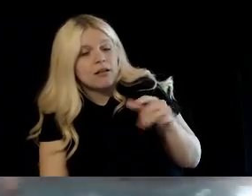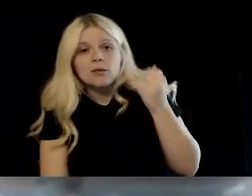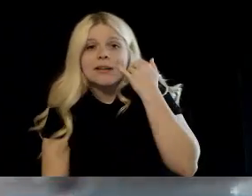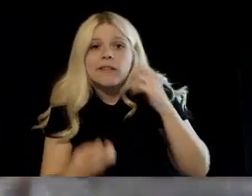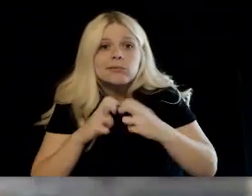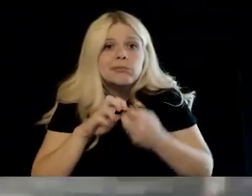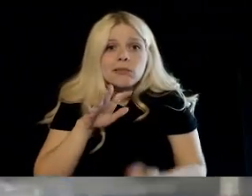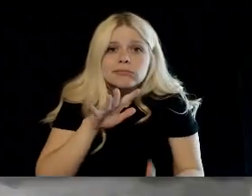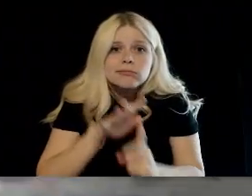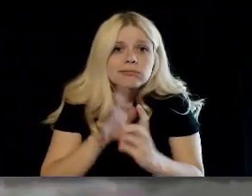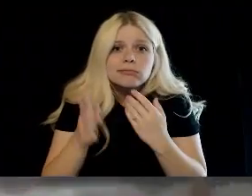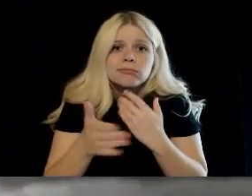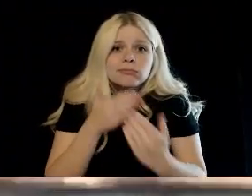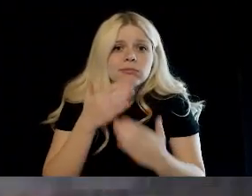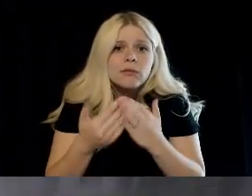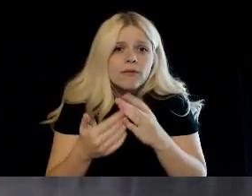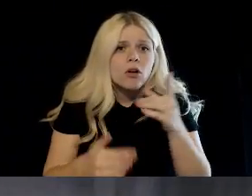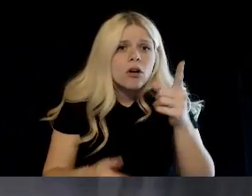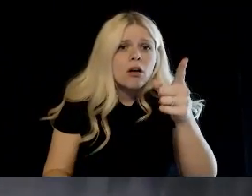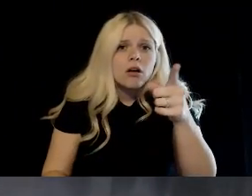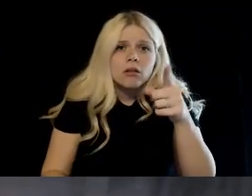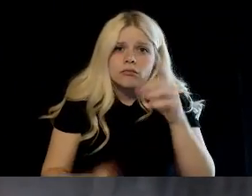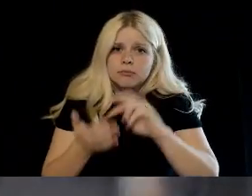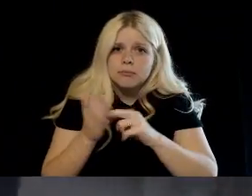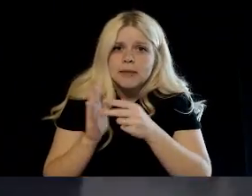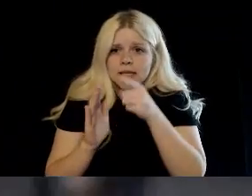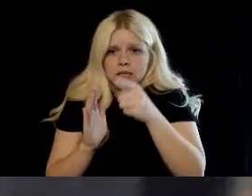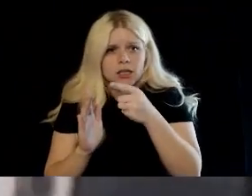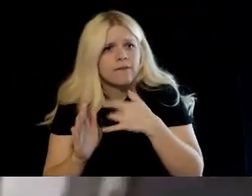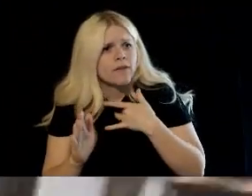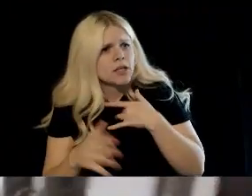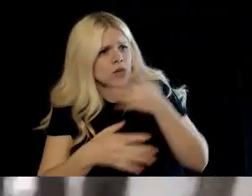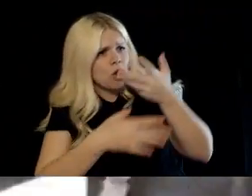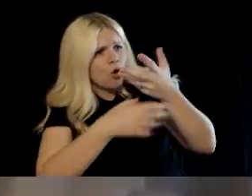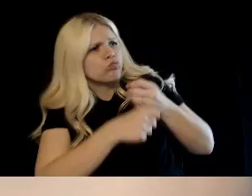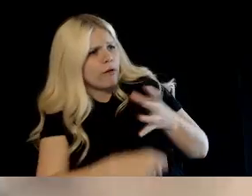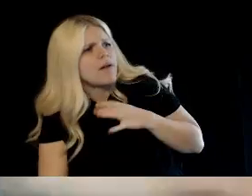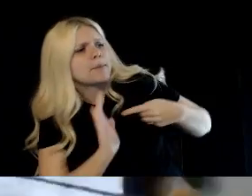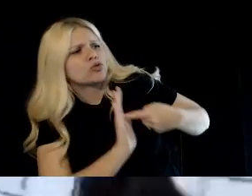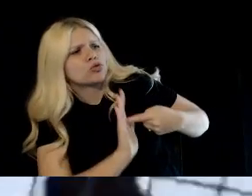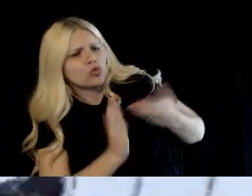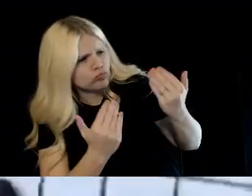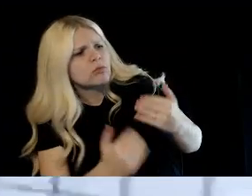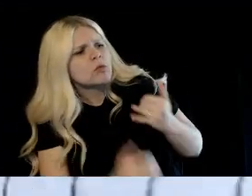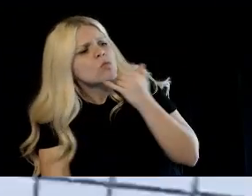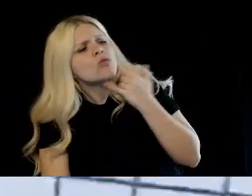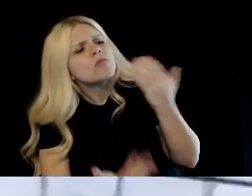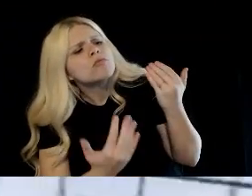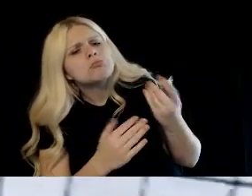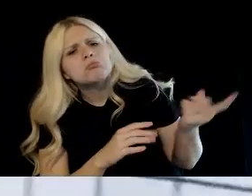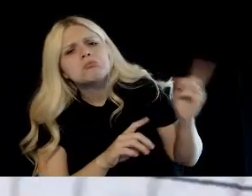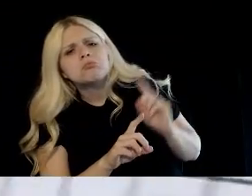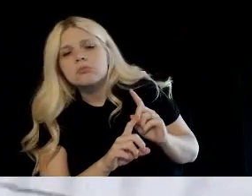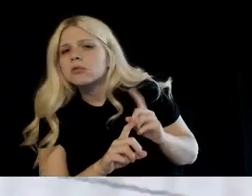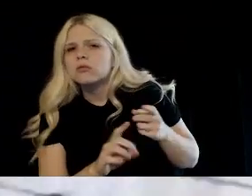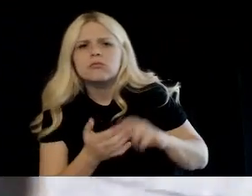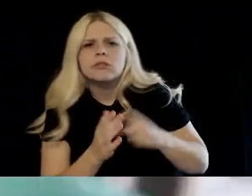look, he's trained to show us those parts of his body. So it's not always just for